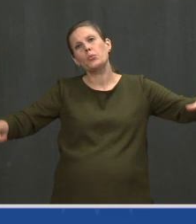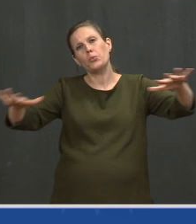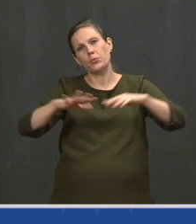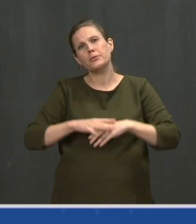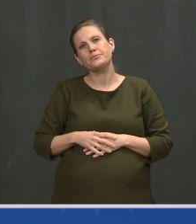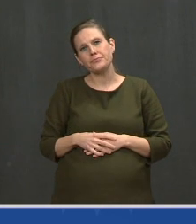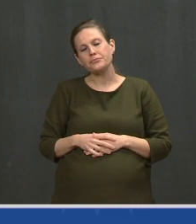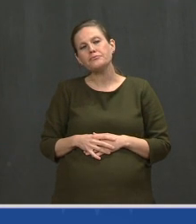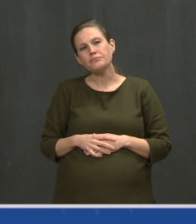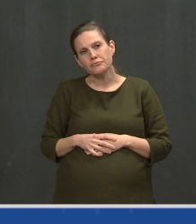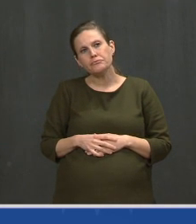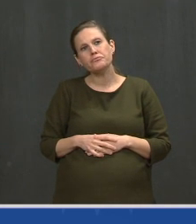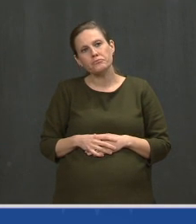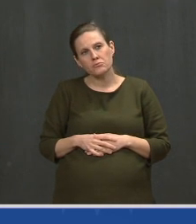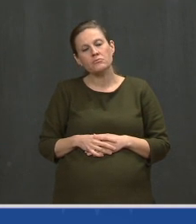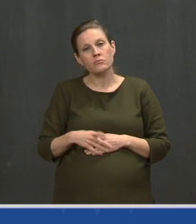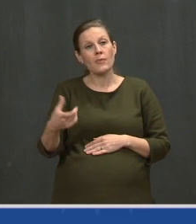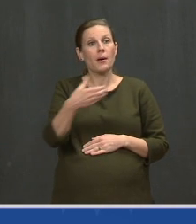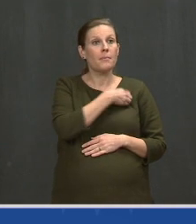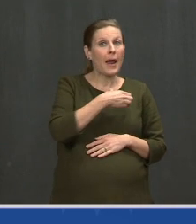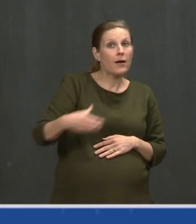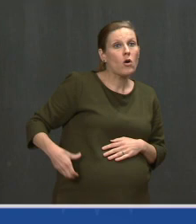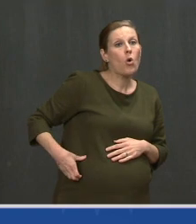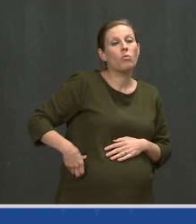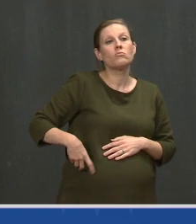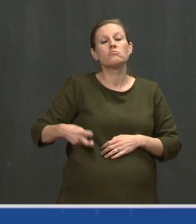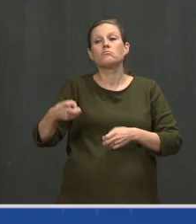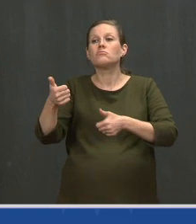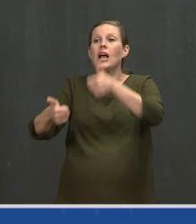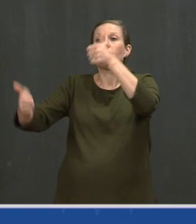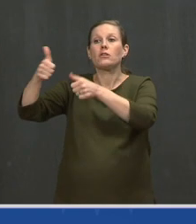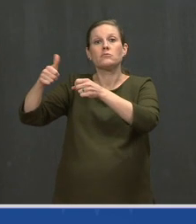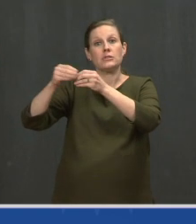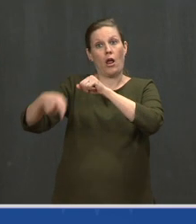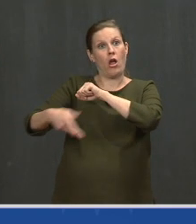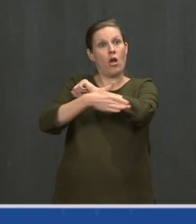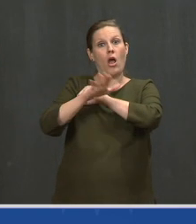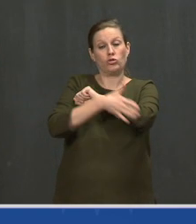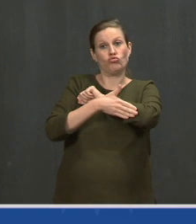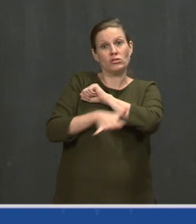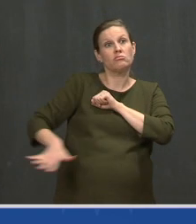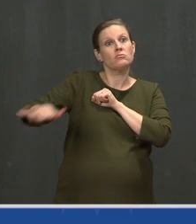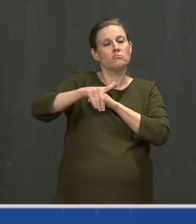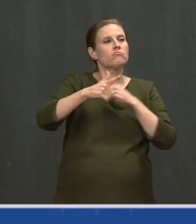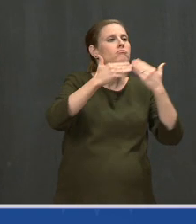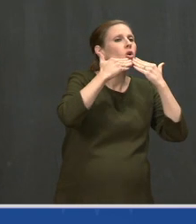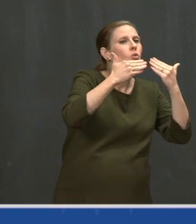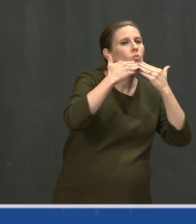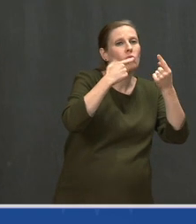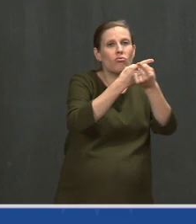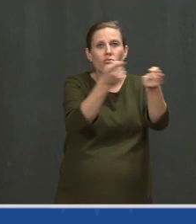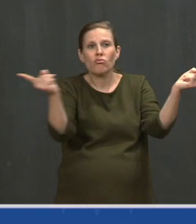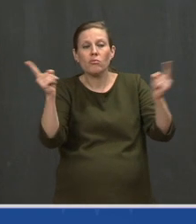to everyone who's here, I want to say: Thank you. Thank you, Congressman, for the passport into your district.